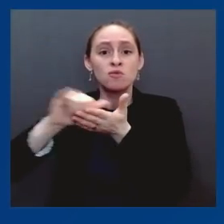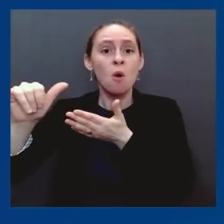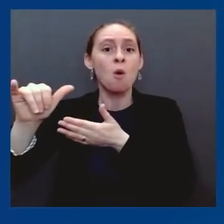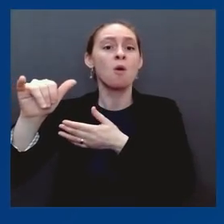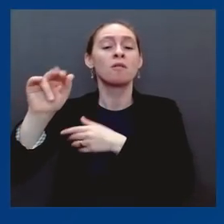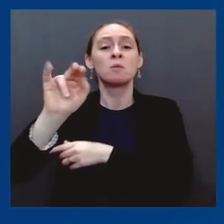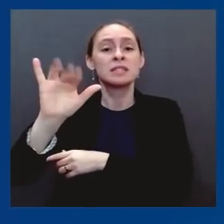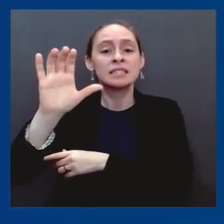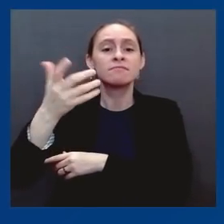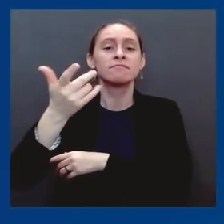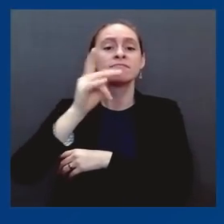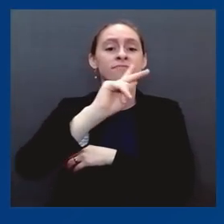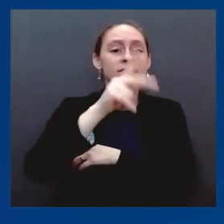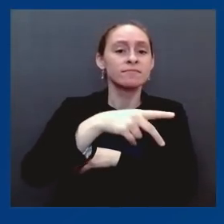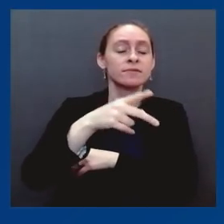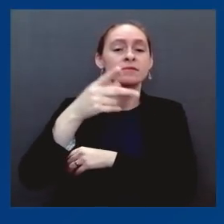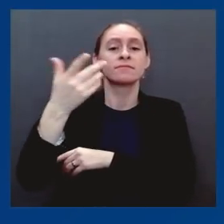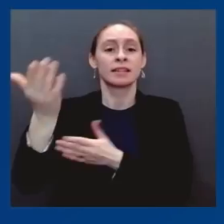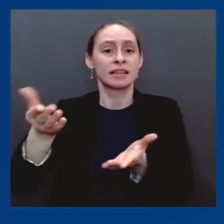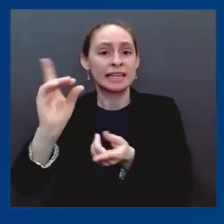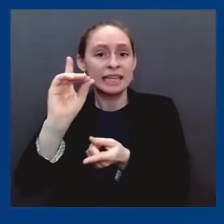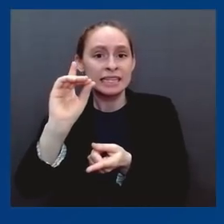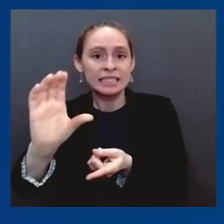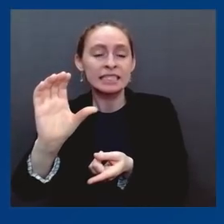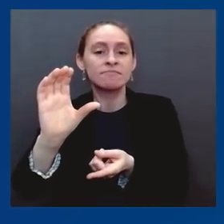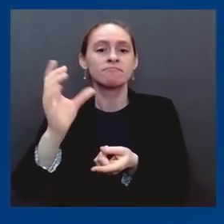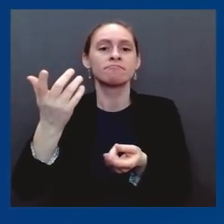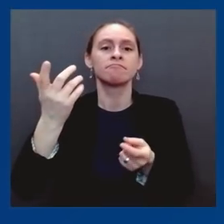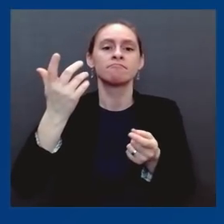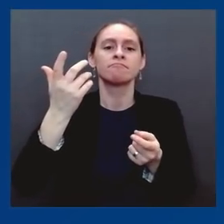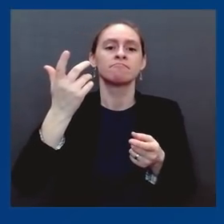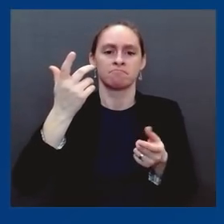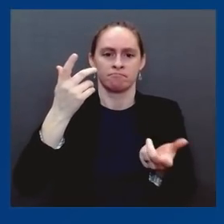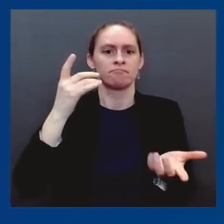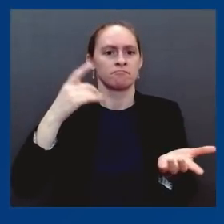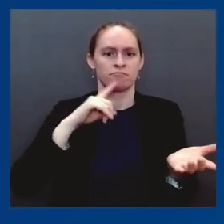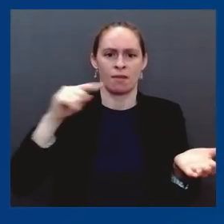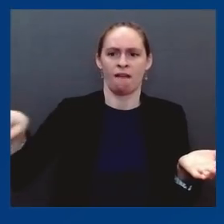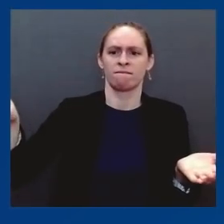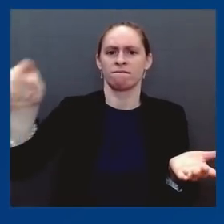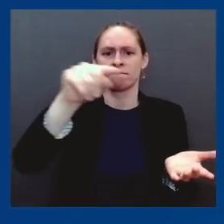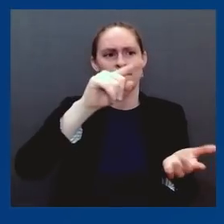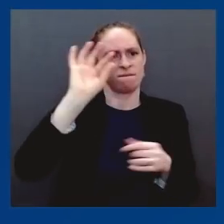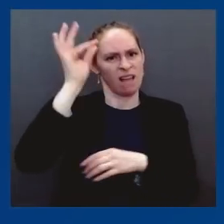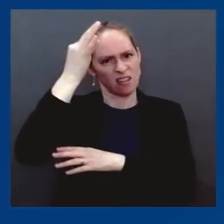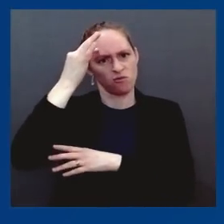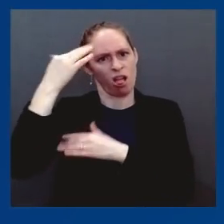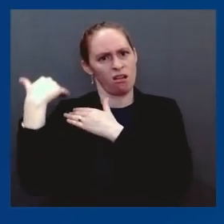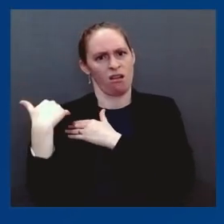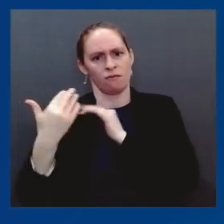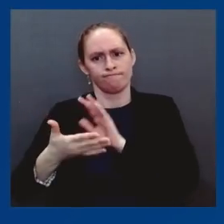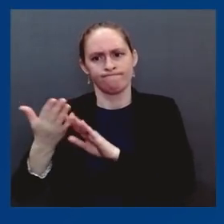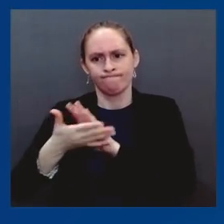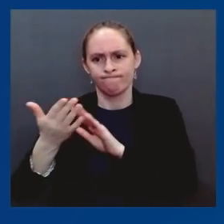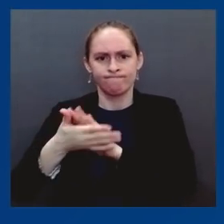those federally run testing sites where needed. But tests are available online and in many local pharmacies --